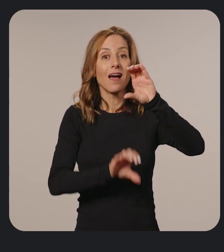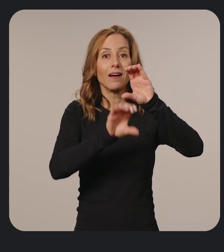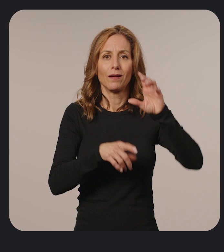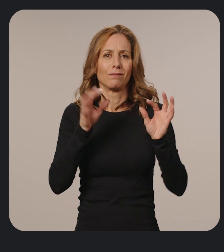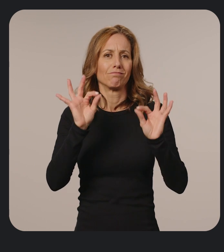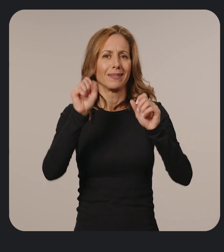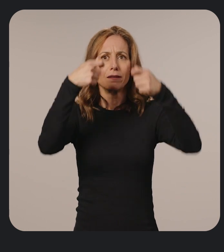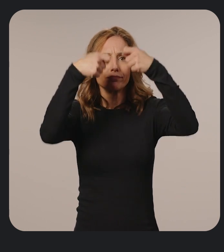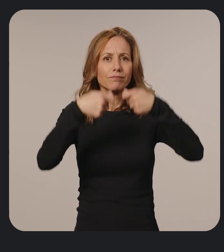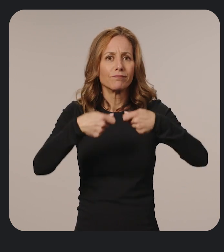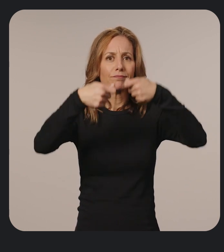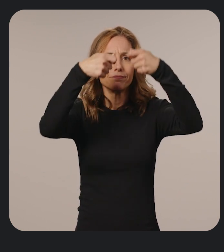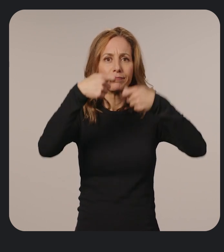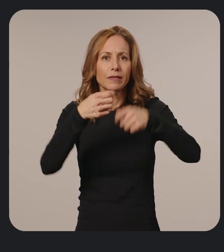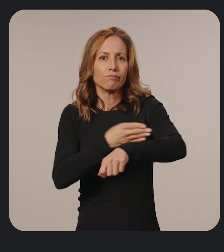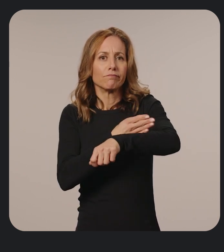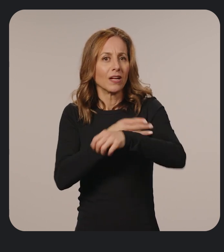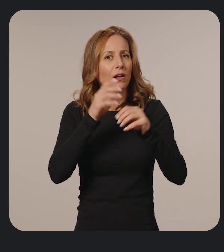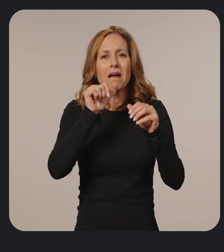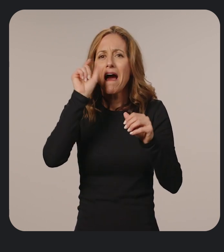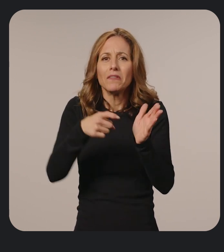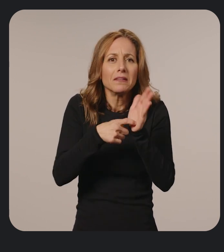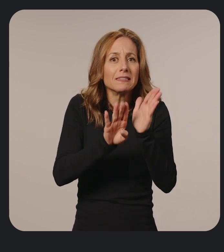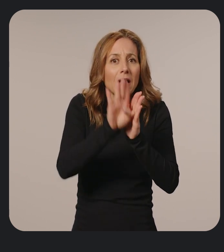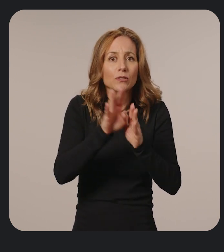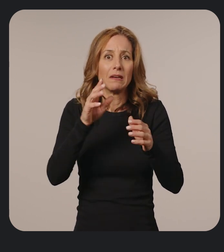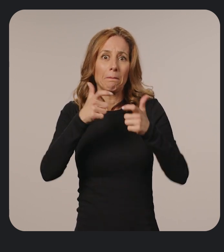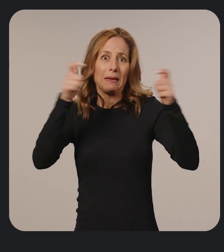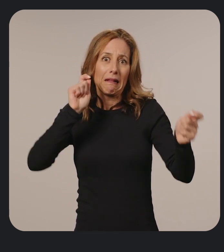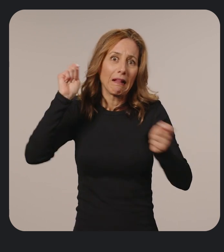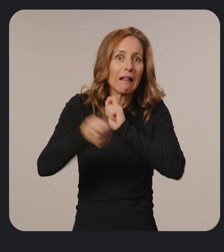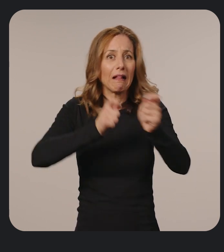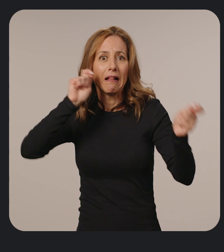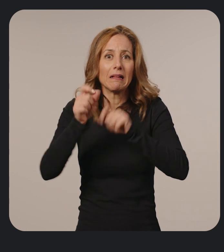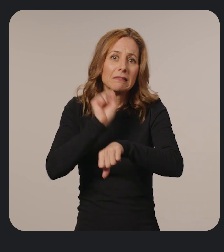That means the Flutter stack itself can continually be updated and improved without requiring developers